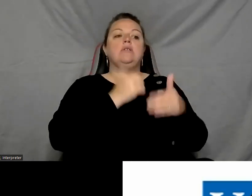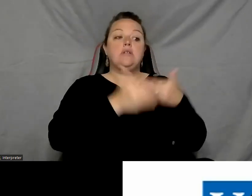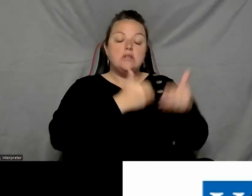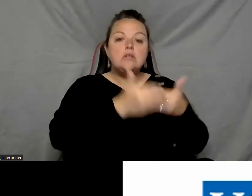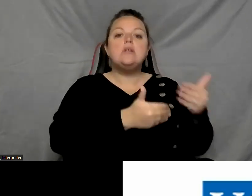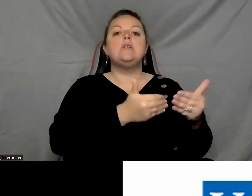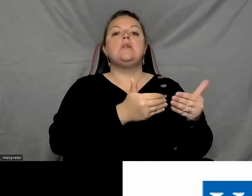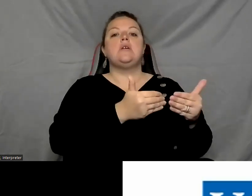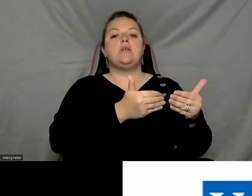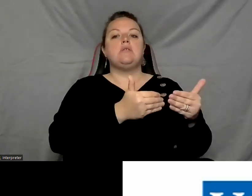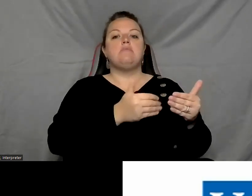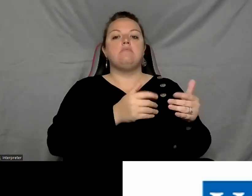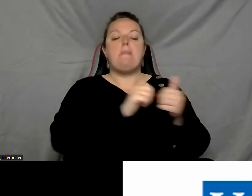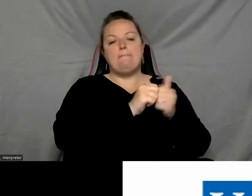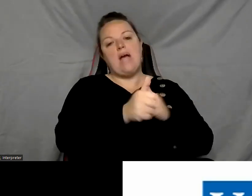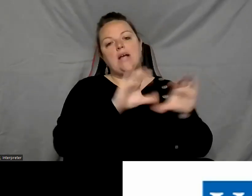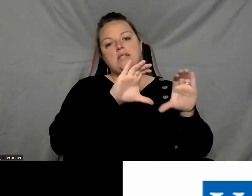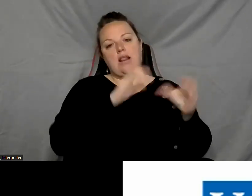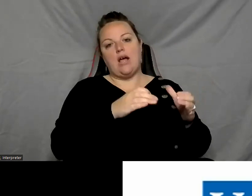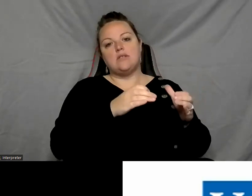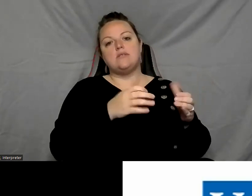And able to pass the class and move on with that.